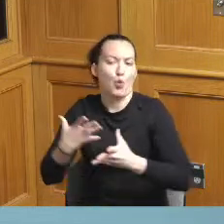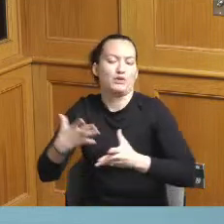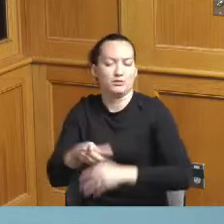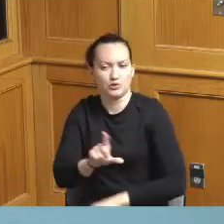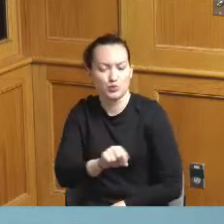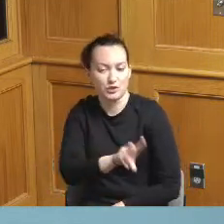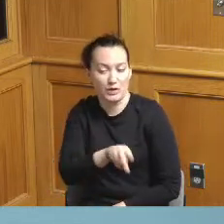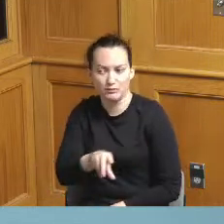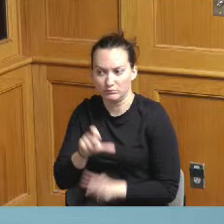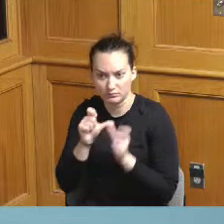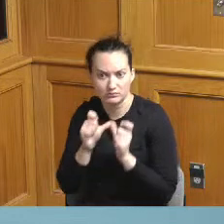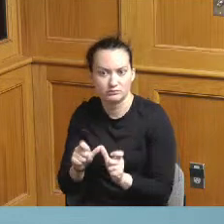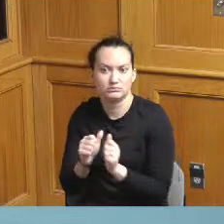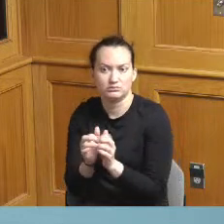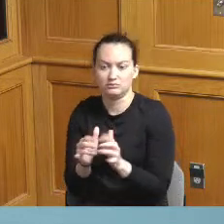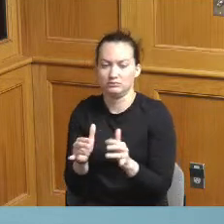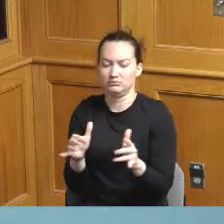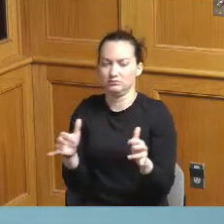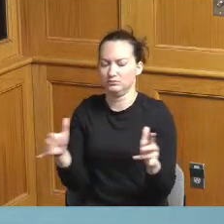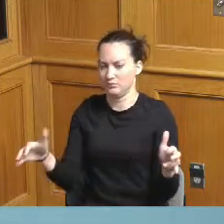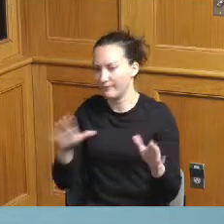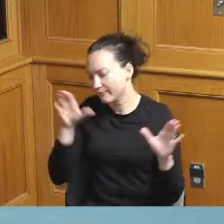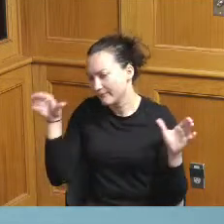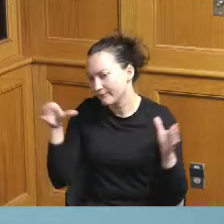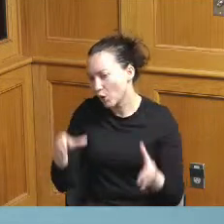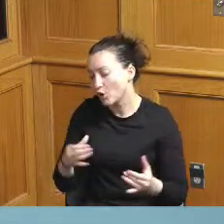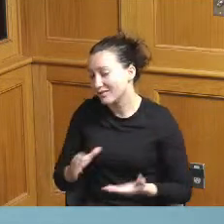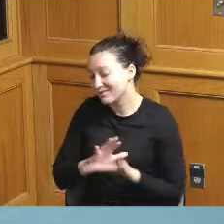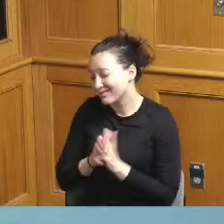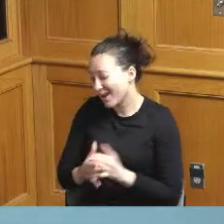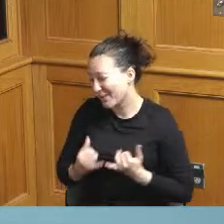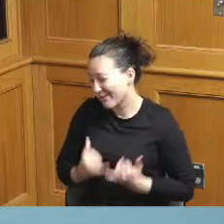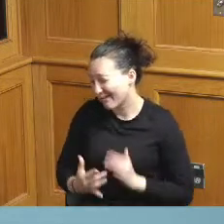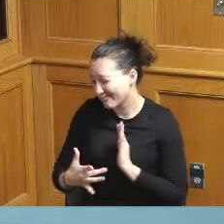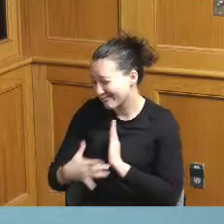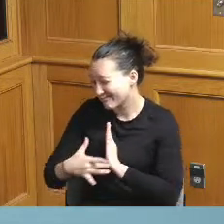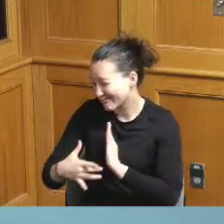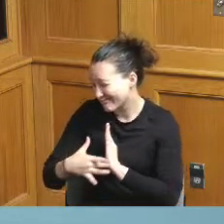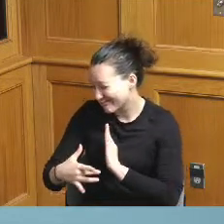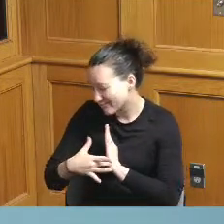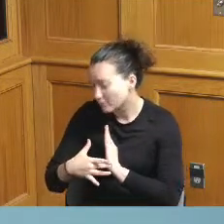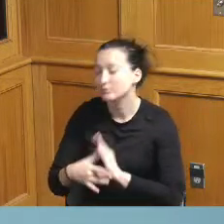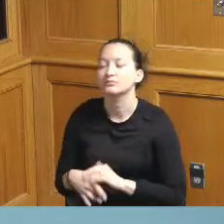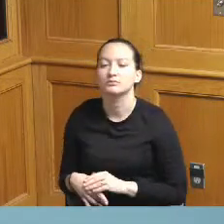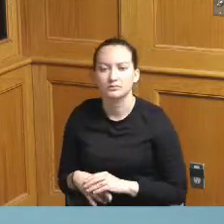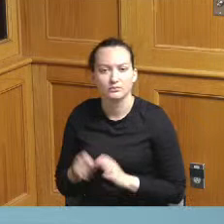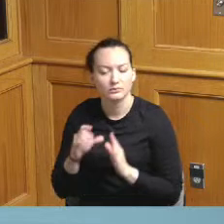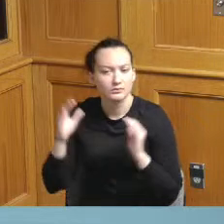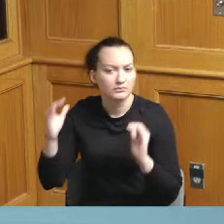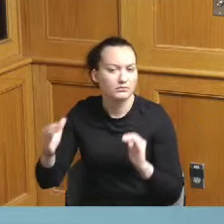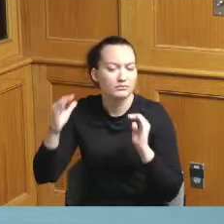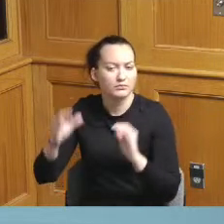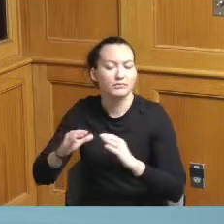has continued our Court's focus on modernizing our technology and enhancing our County constituents